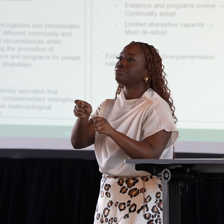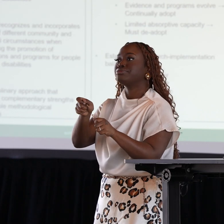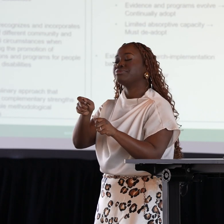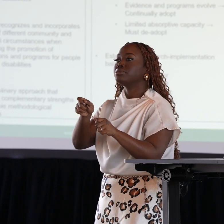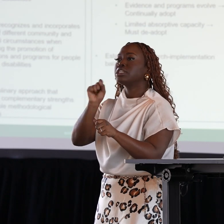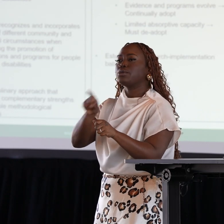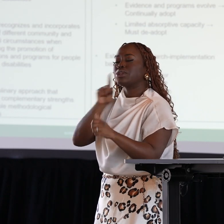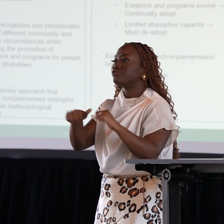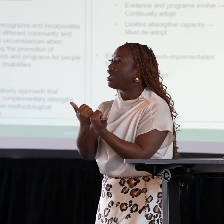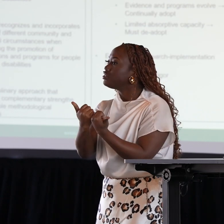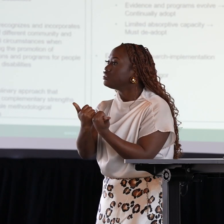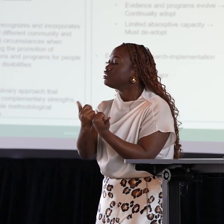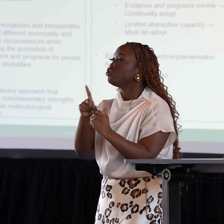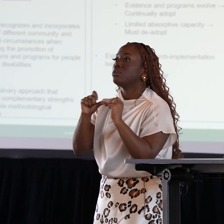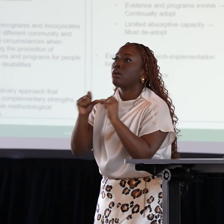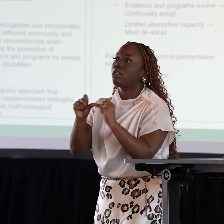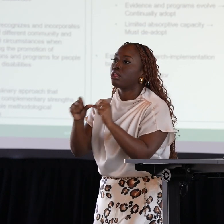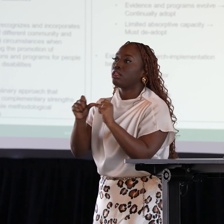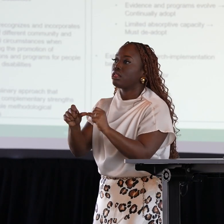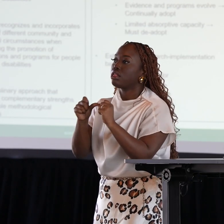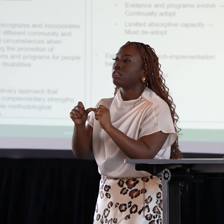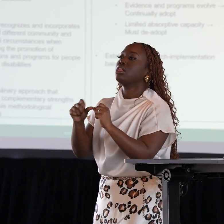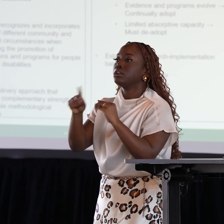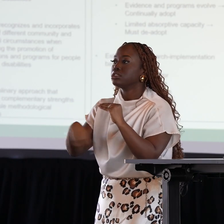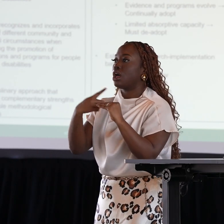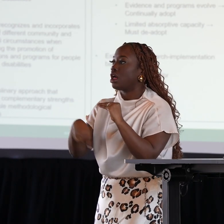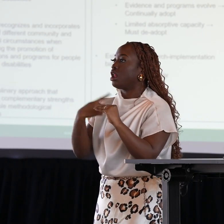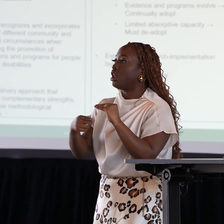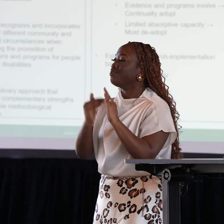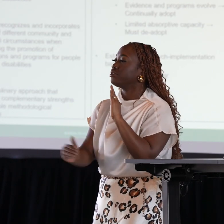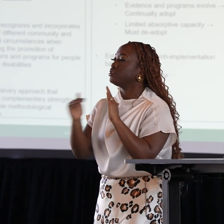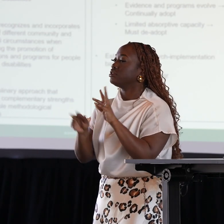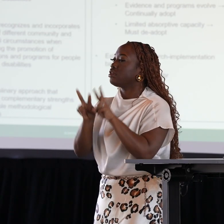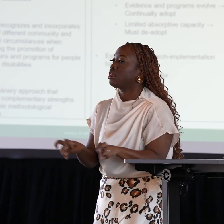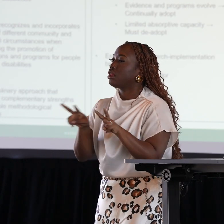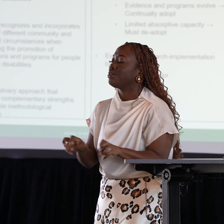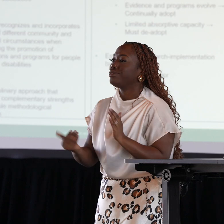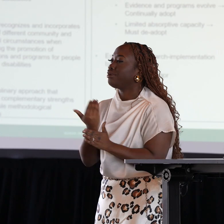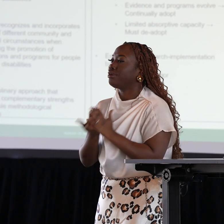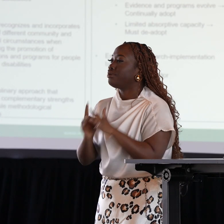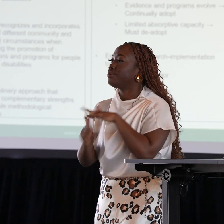can be really challenging if you're constantly on this cycle of reassessing what's new, as well as, how do you sort of